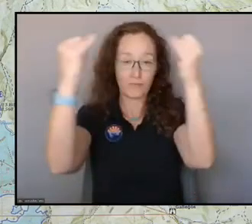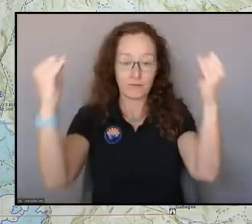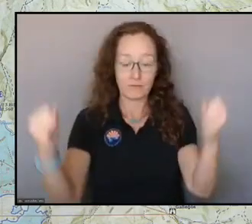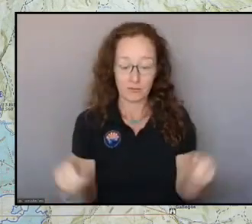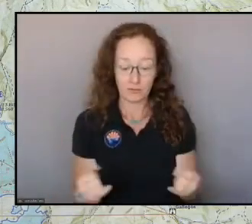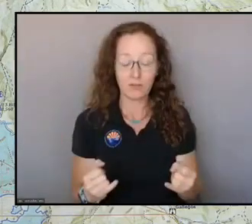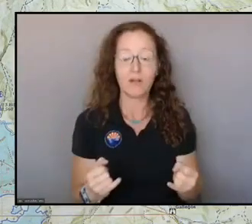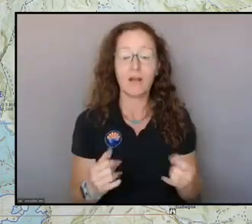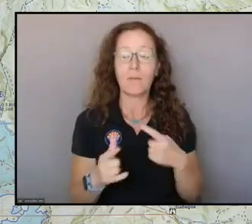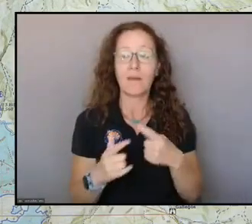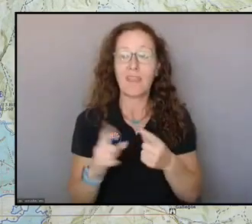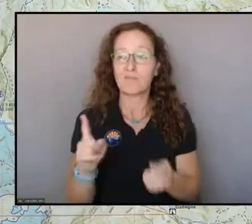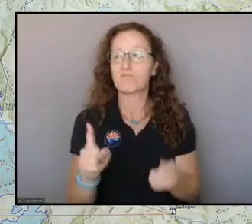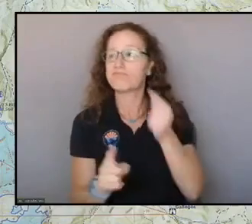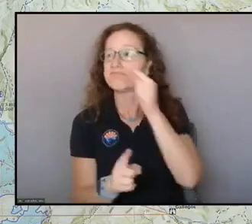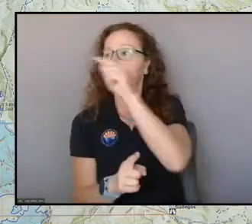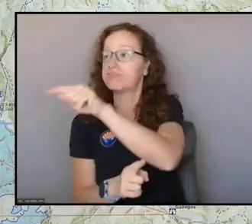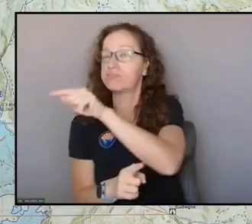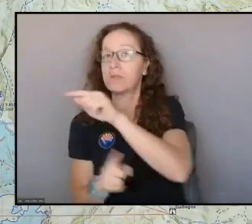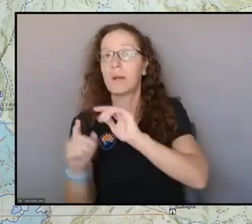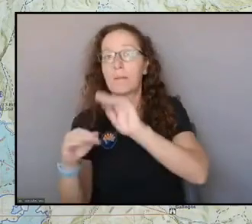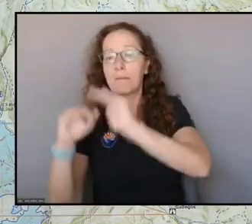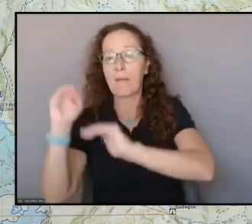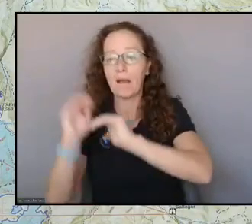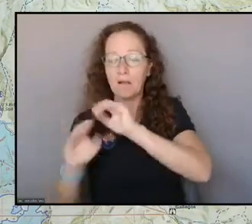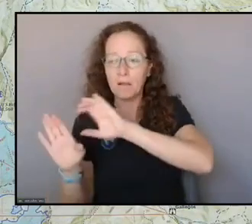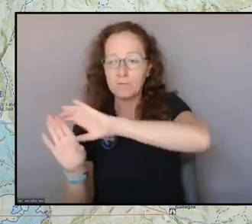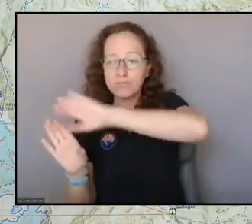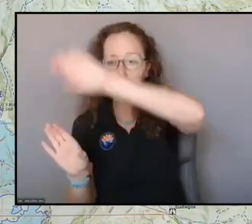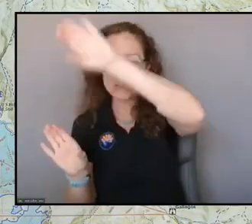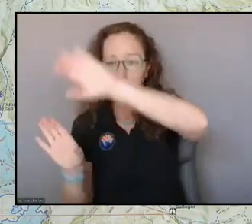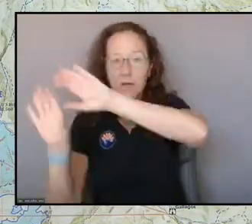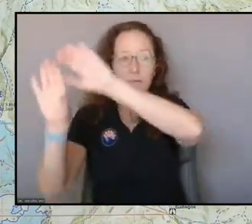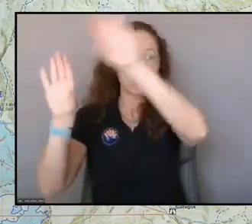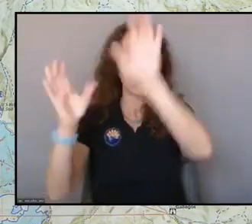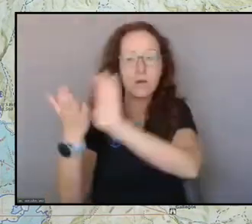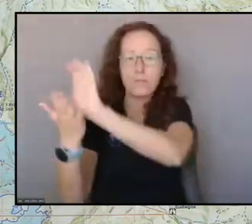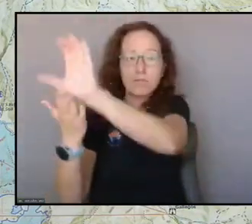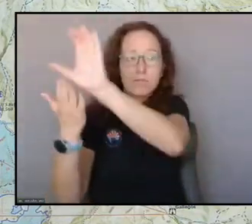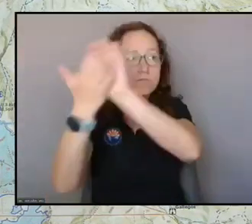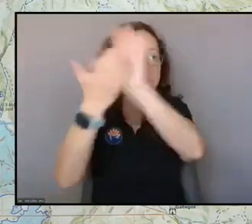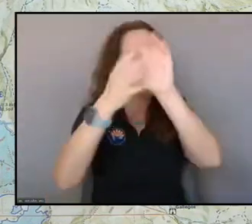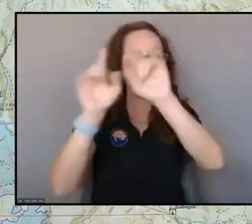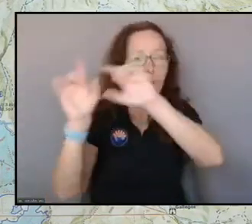IN PLACE AND READY TO BE USED IN THE EVENT THAT THAT BECOME NECESSARY.